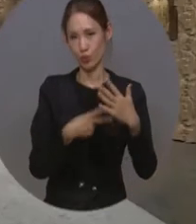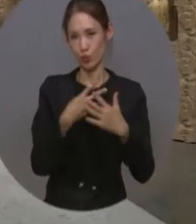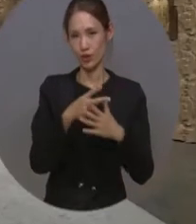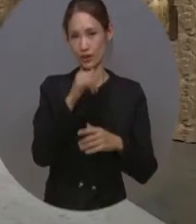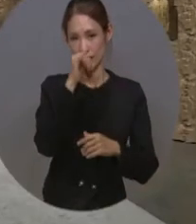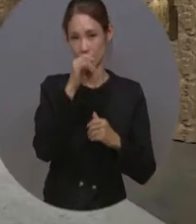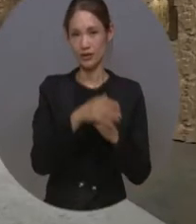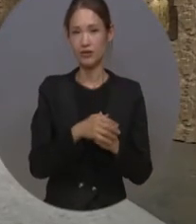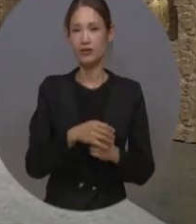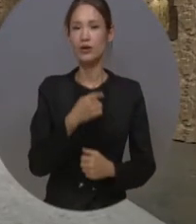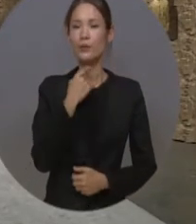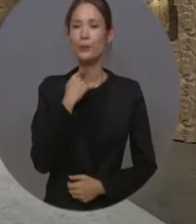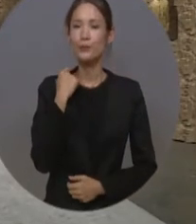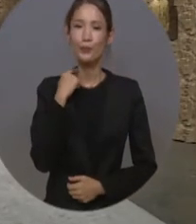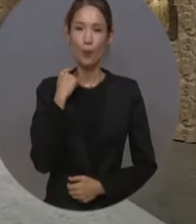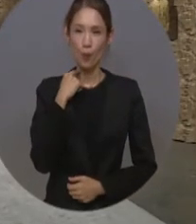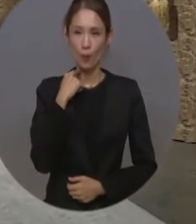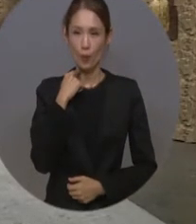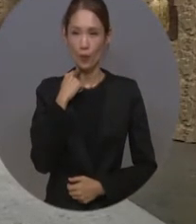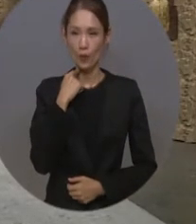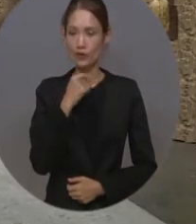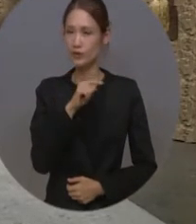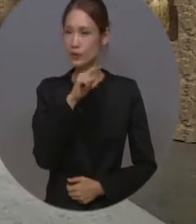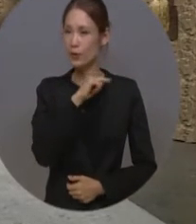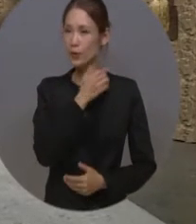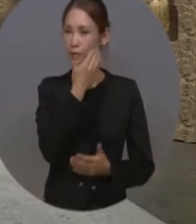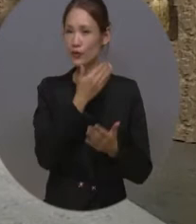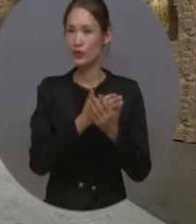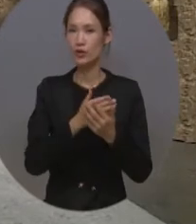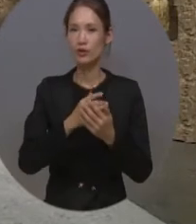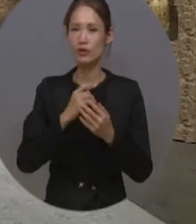The neck is very important People with long necks look beautiful